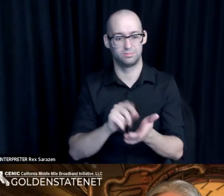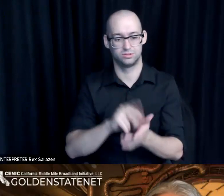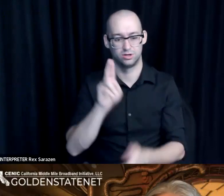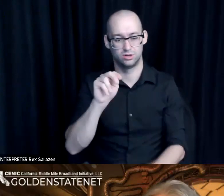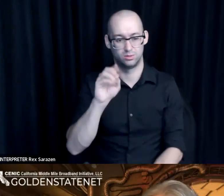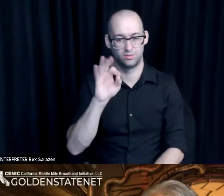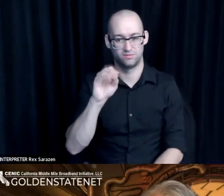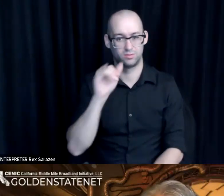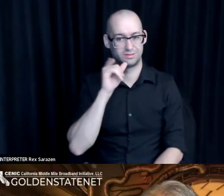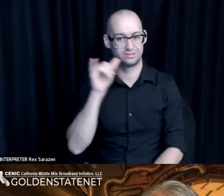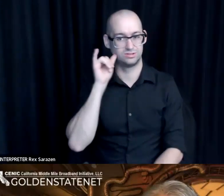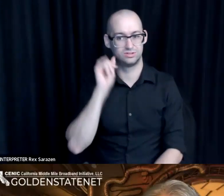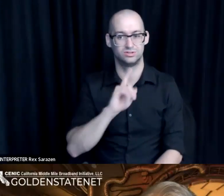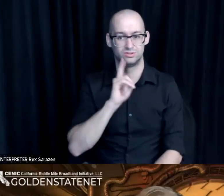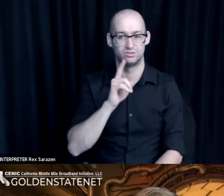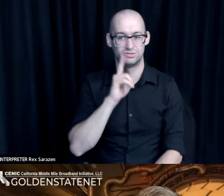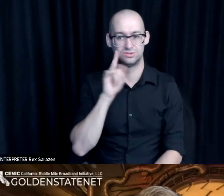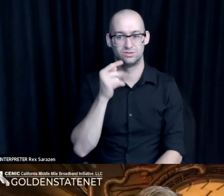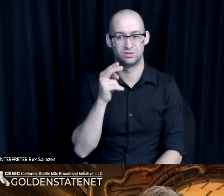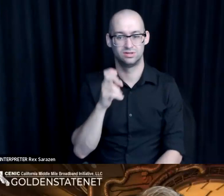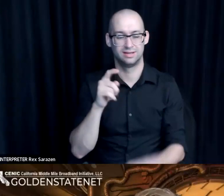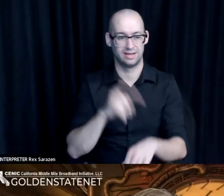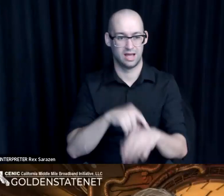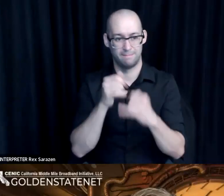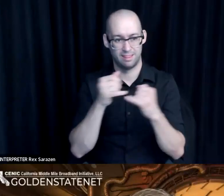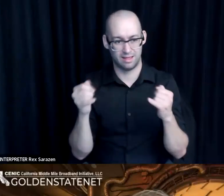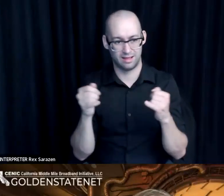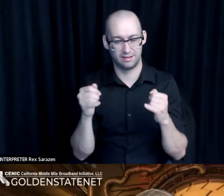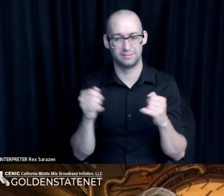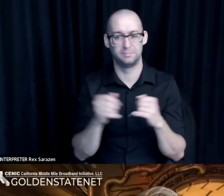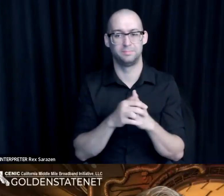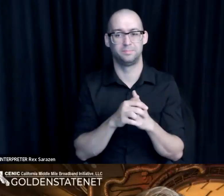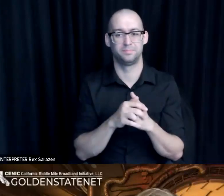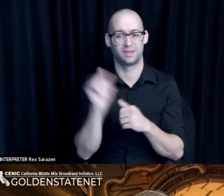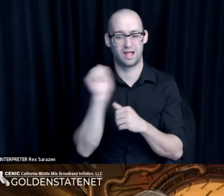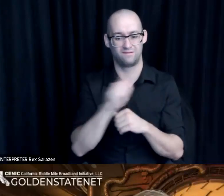Sure, the the timeline. I'll do that first. So the timeline, everything is on the clock, because it's